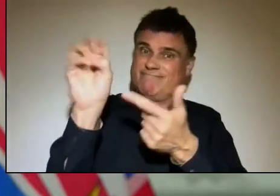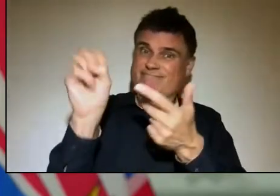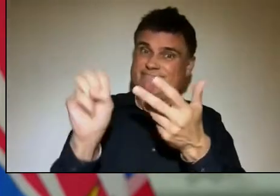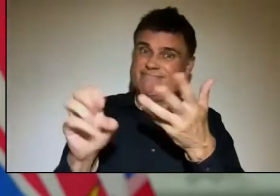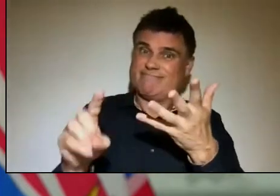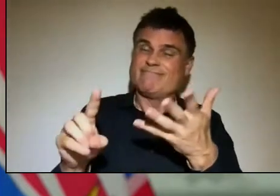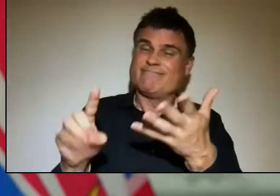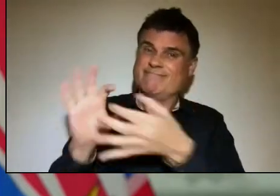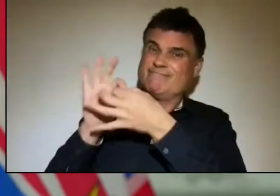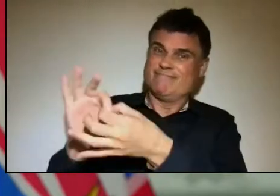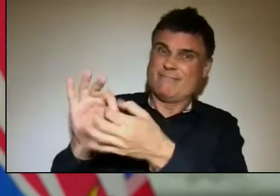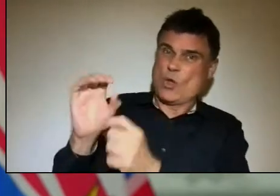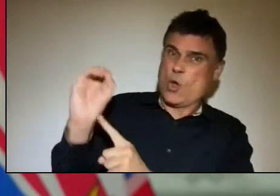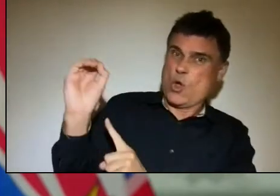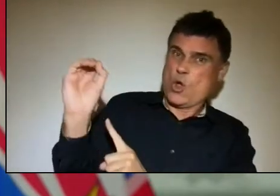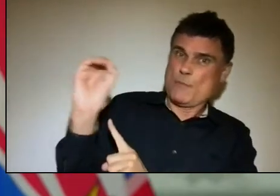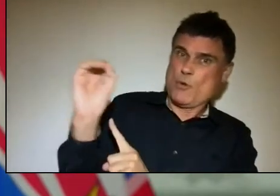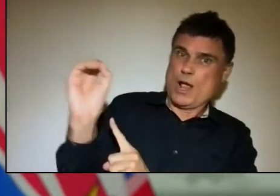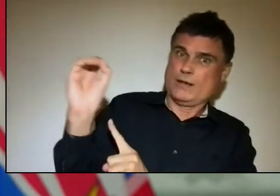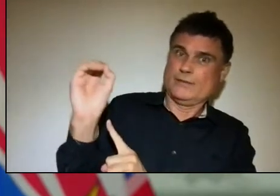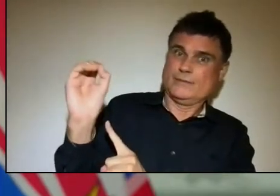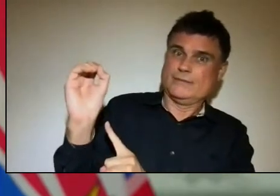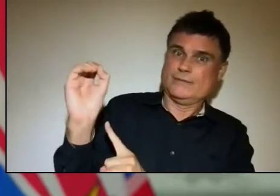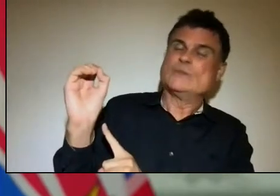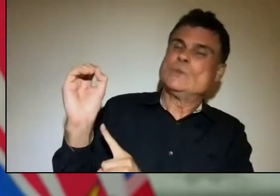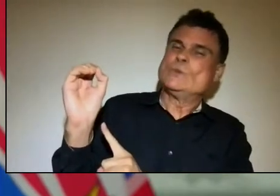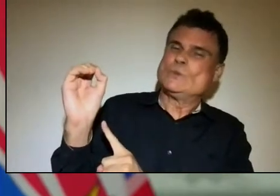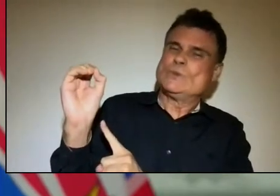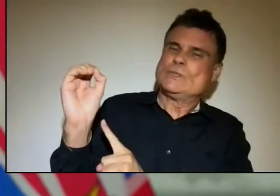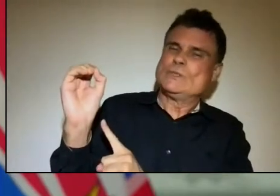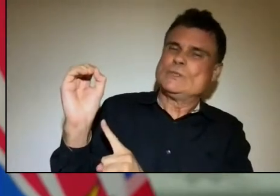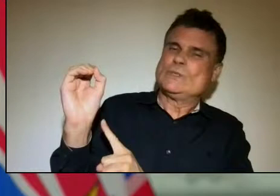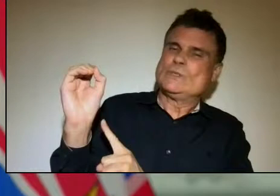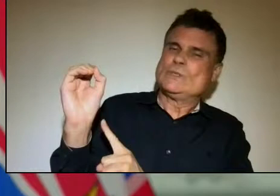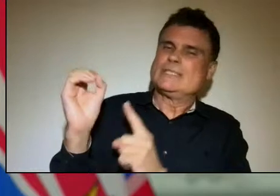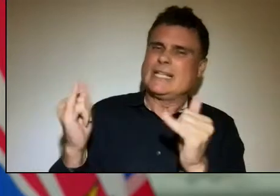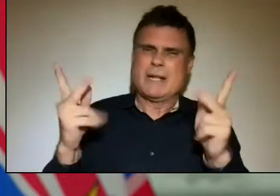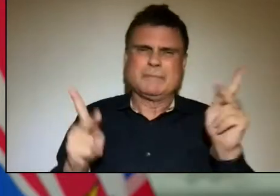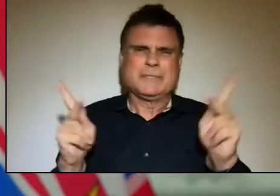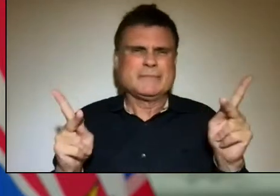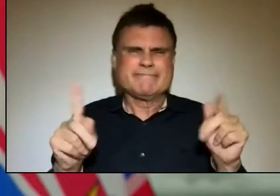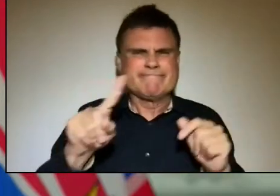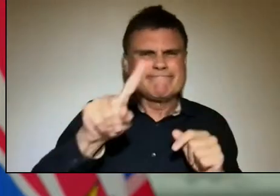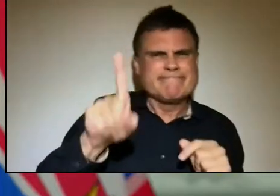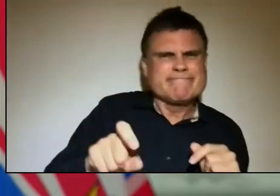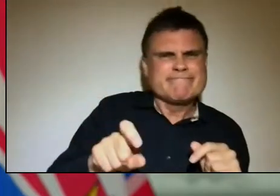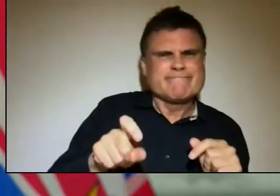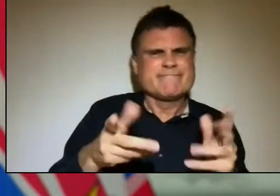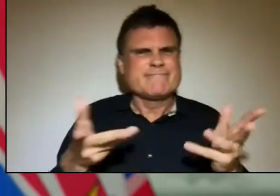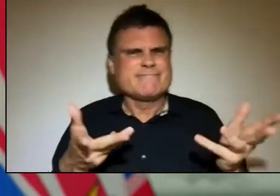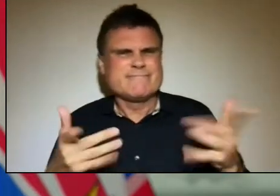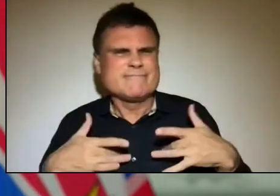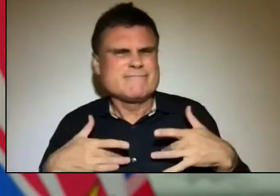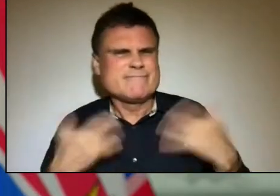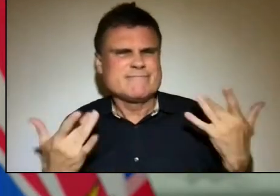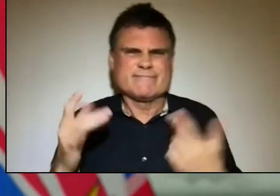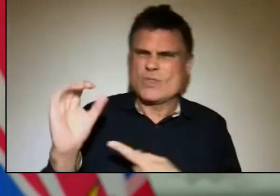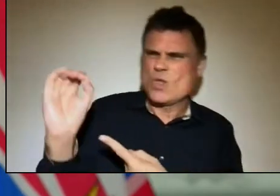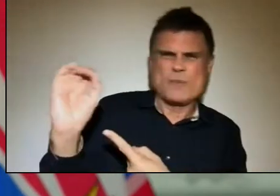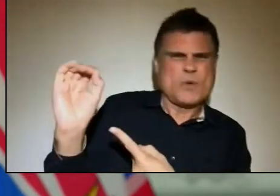Omicron is -- has left us with more questions than answers, but it also is different, and it is